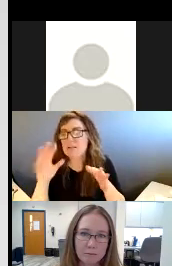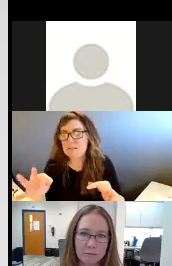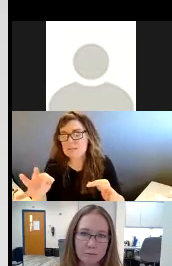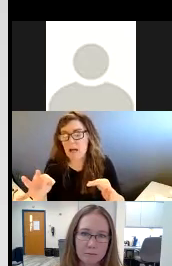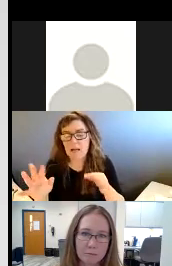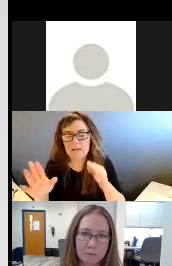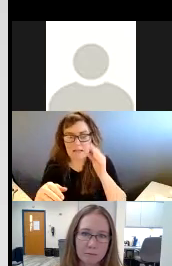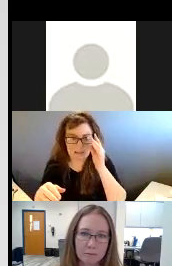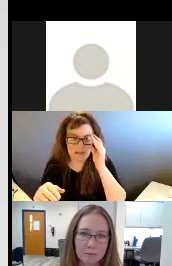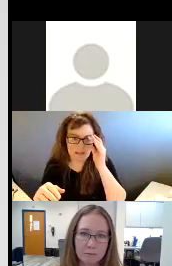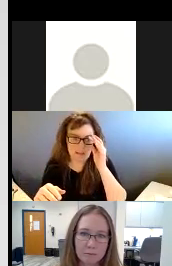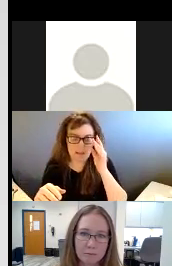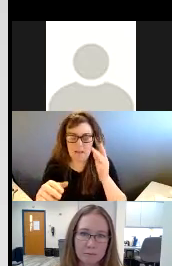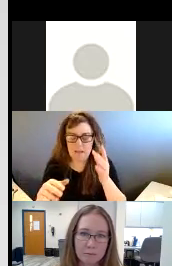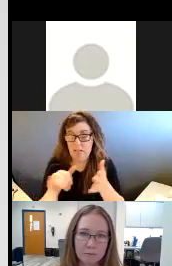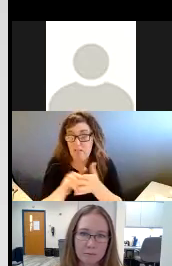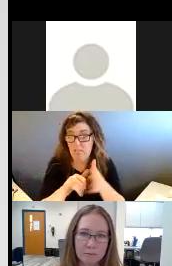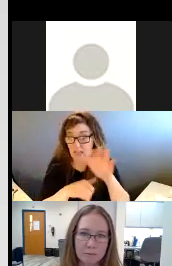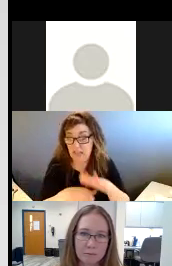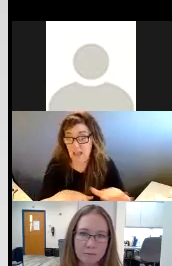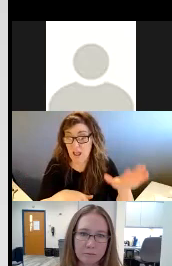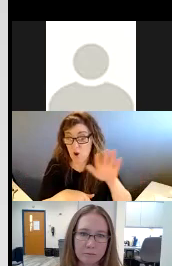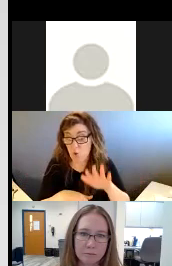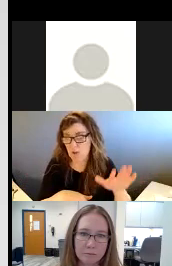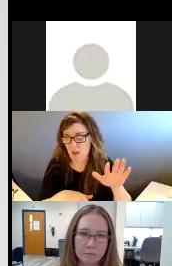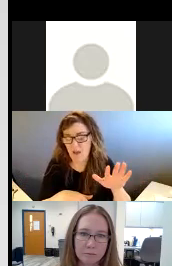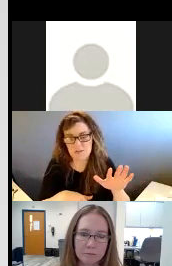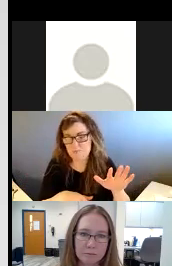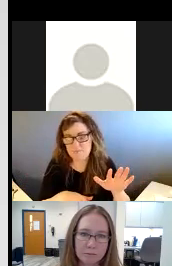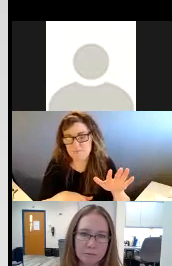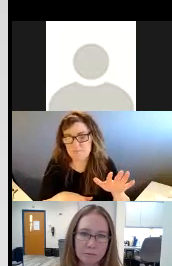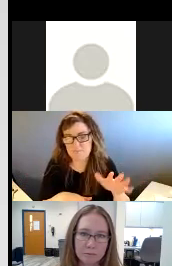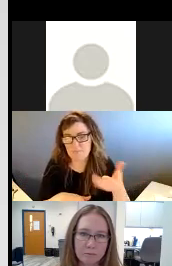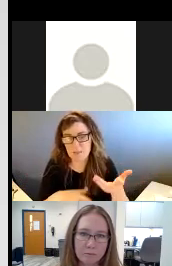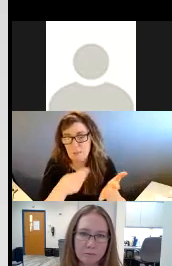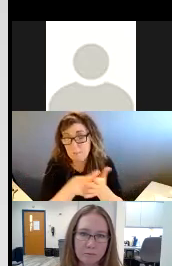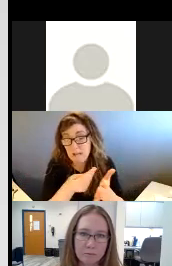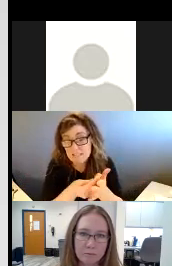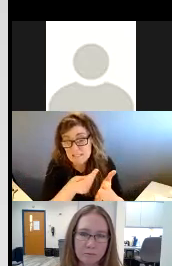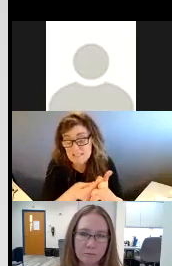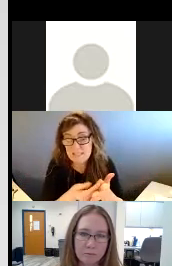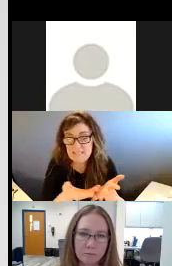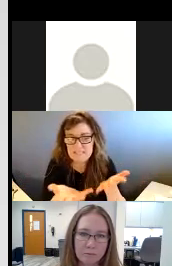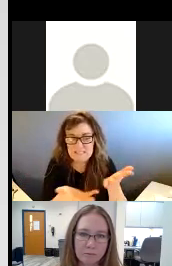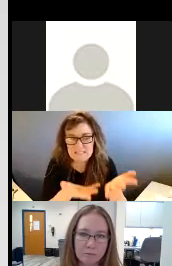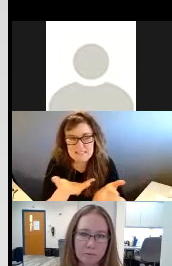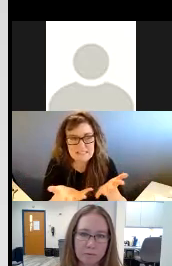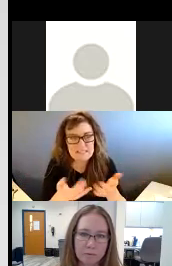CURRENT AREA OF THE HOME BECAUSE, A, THEY KNEW MONEY WISE TO MAKE BIG RENOVATIONS TO THE